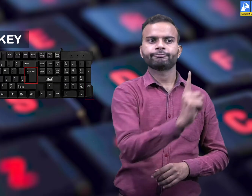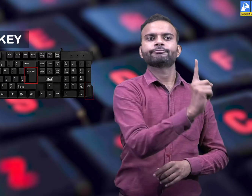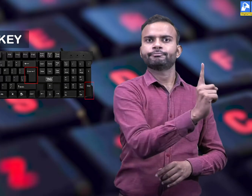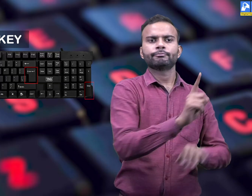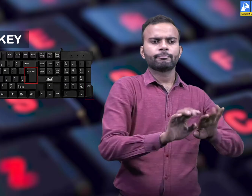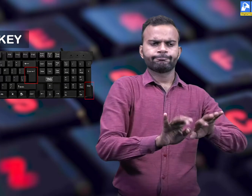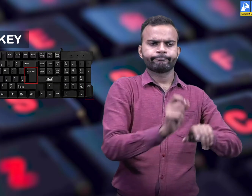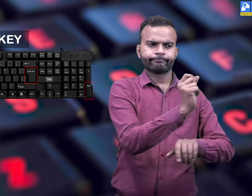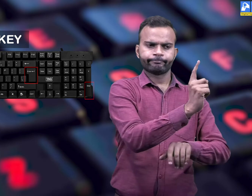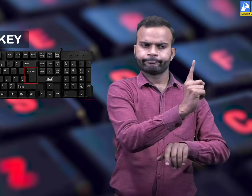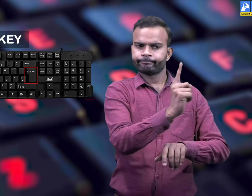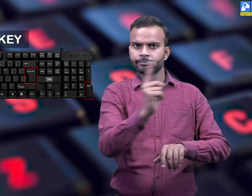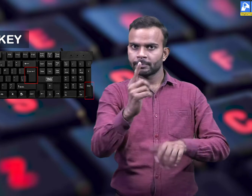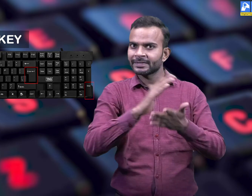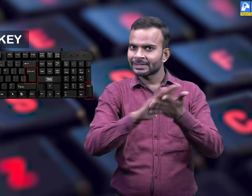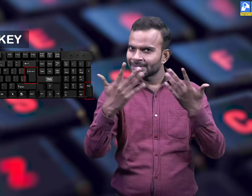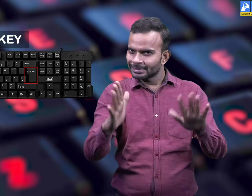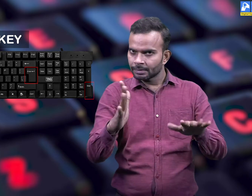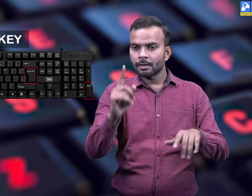and the cursor will appear in the next line.